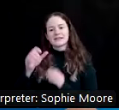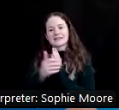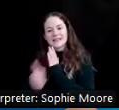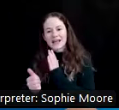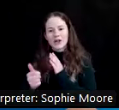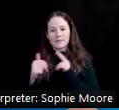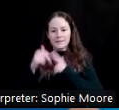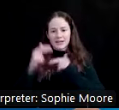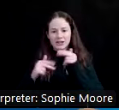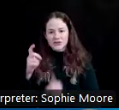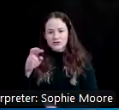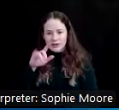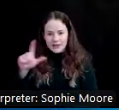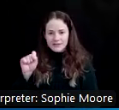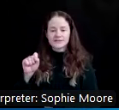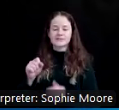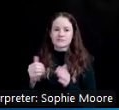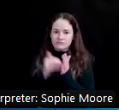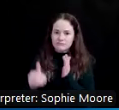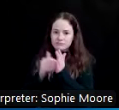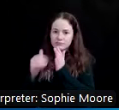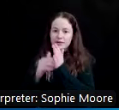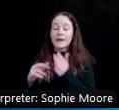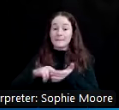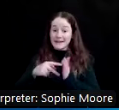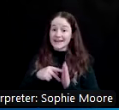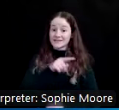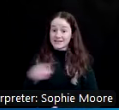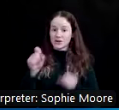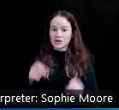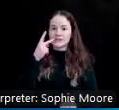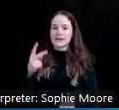able to see their own levels of success as well as that of their peers.